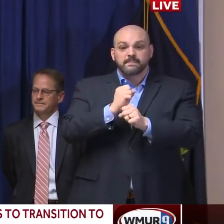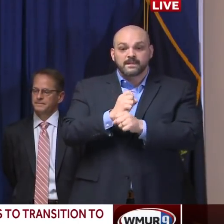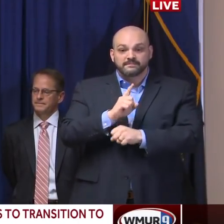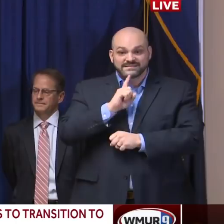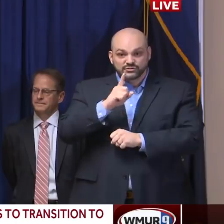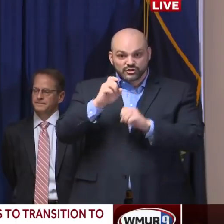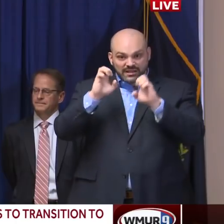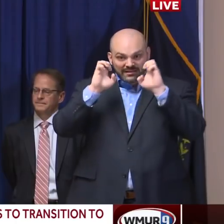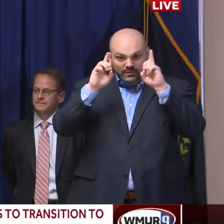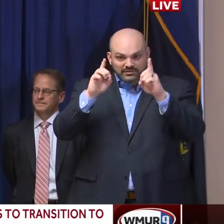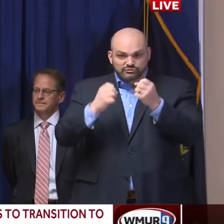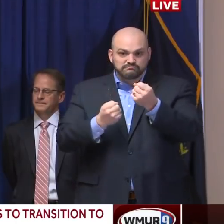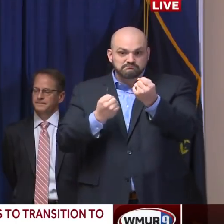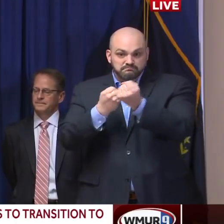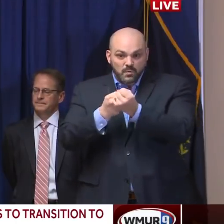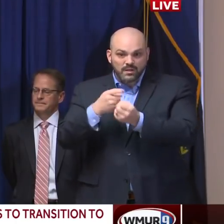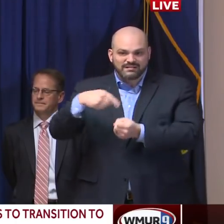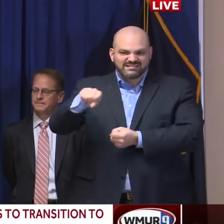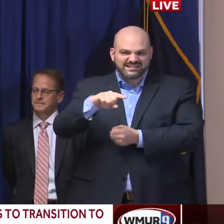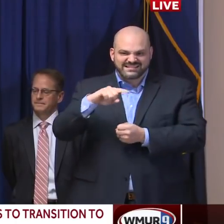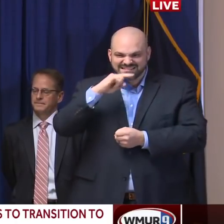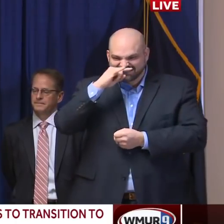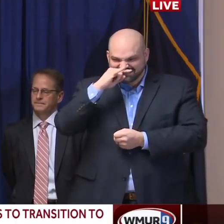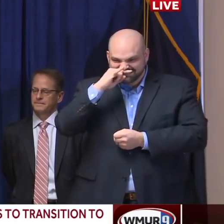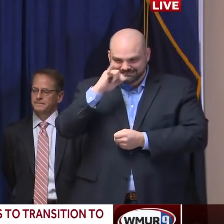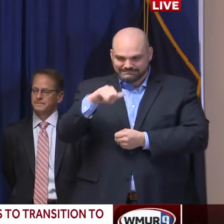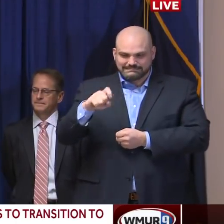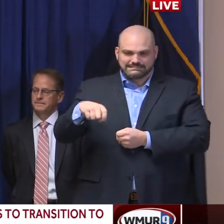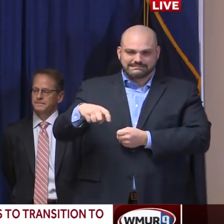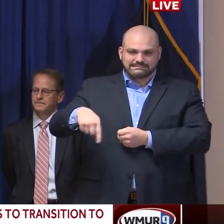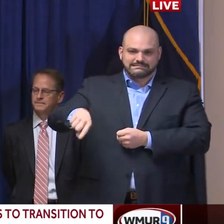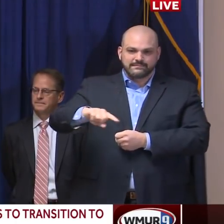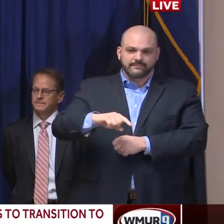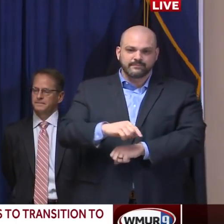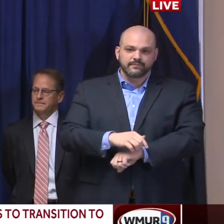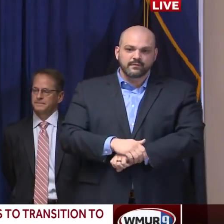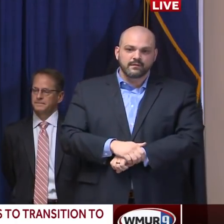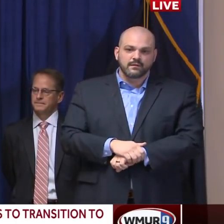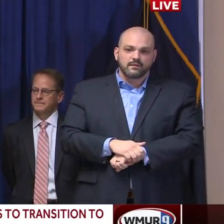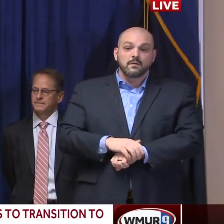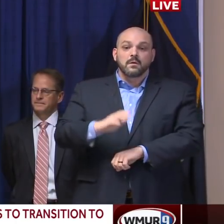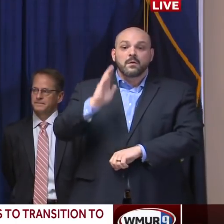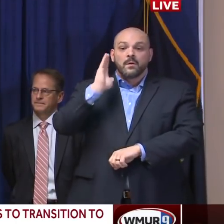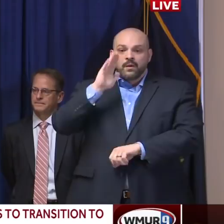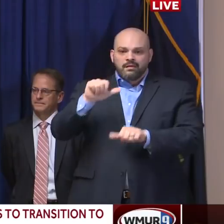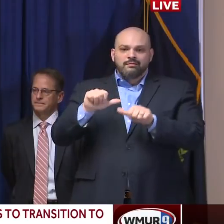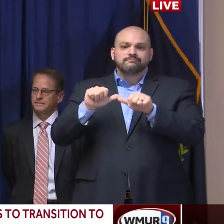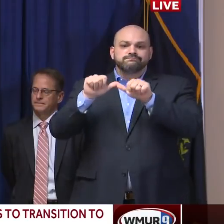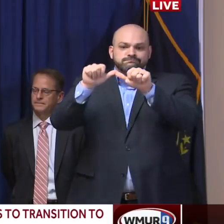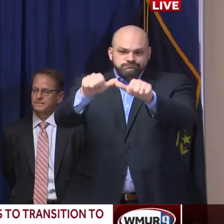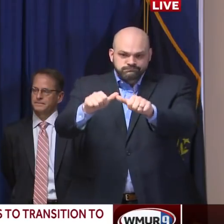THESE KIDS. THIS DIRECTIVE WILL REMAIN IN PLACE FOR THREE WEEKS THROUGH APRIL 3.